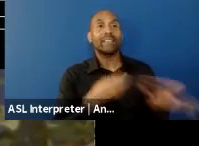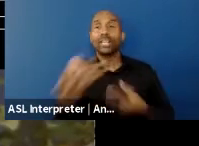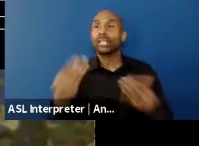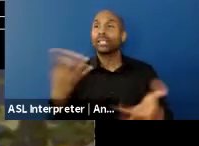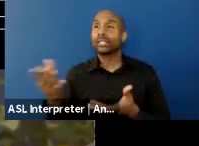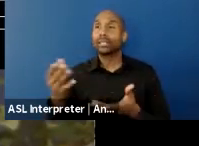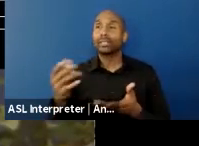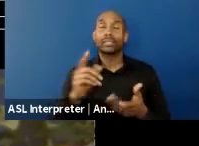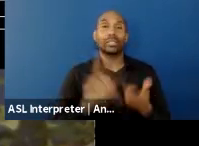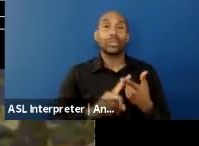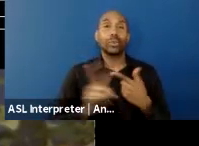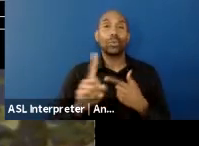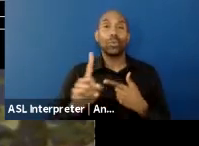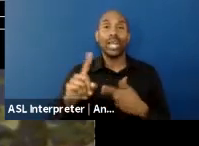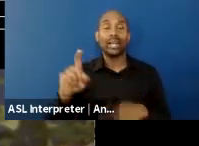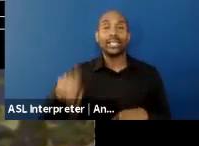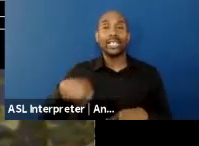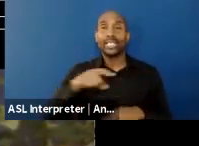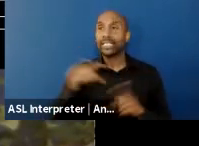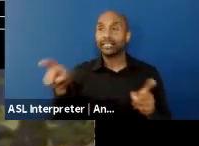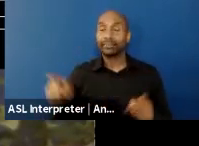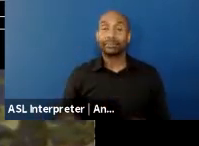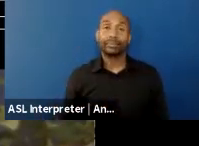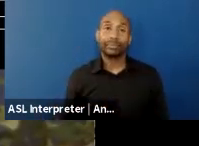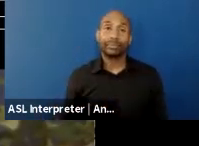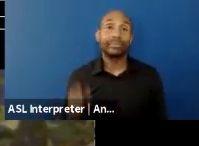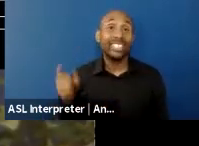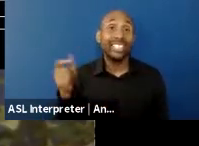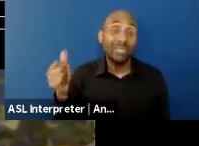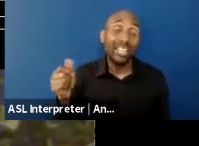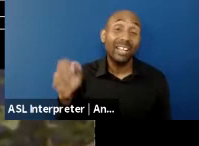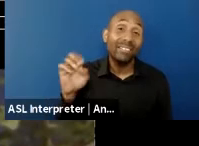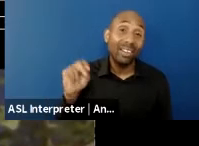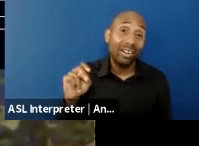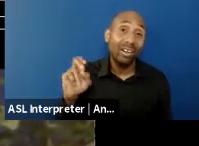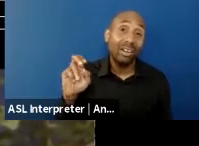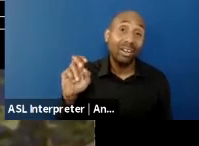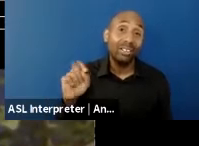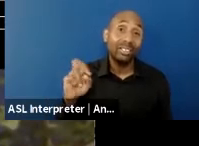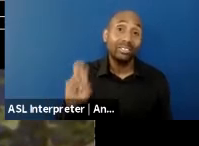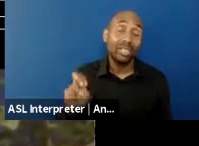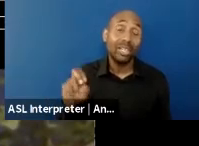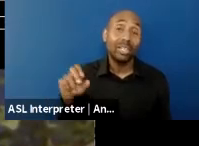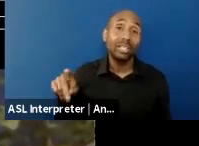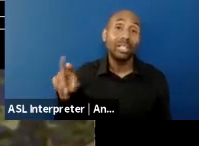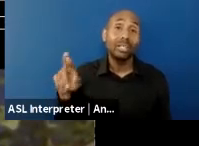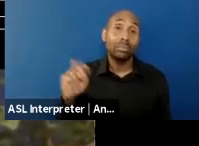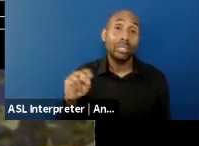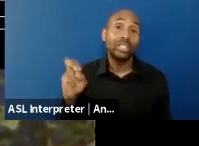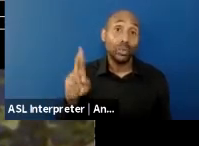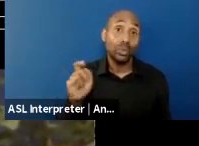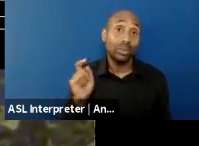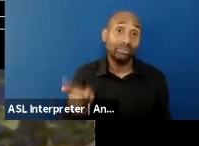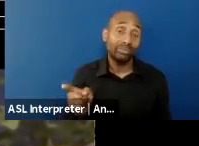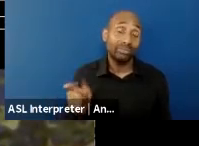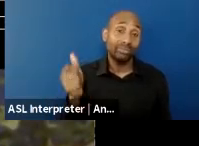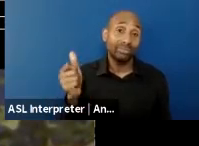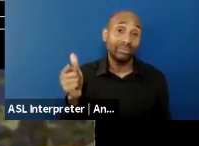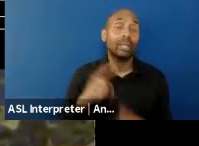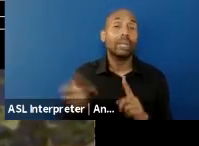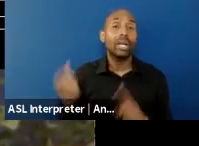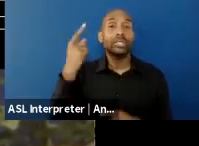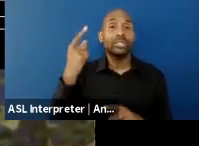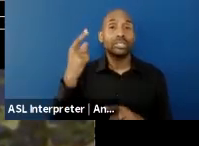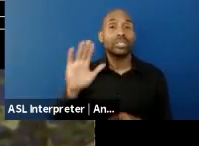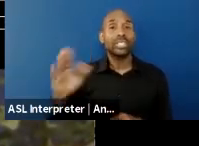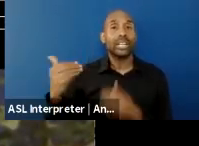We talk about someone who was an entrepreneur but understood the responsibility of a business